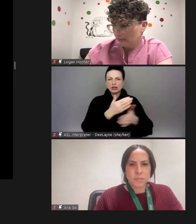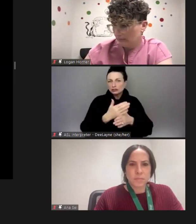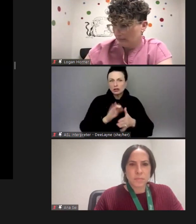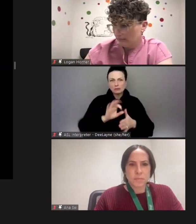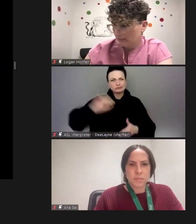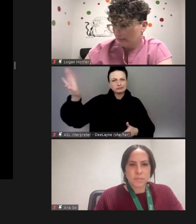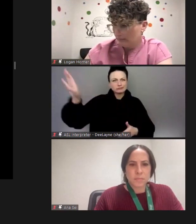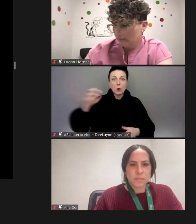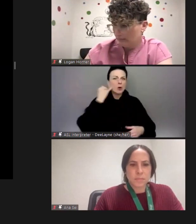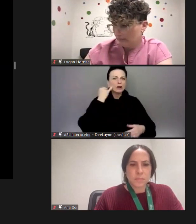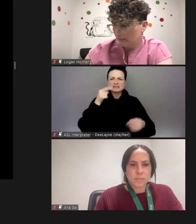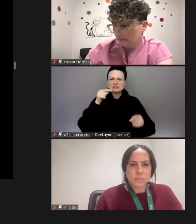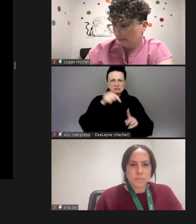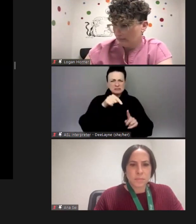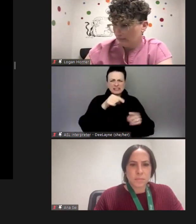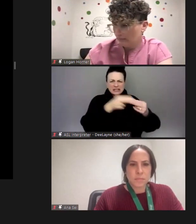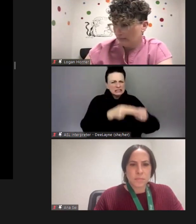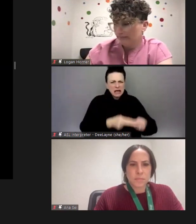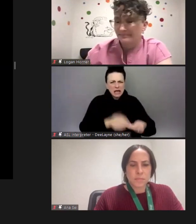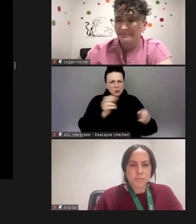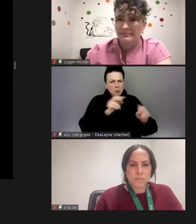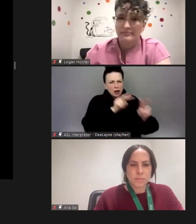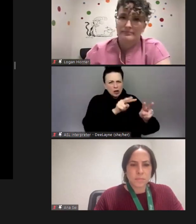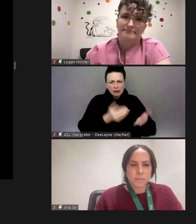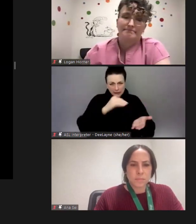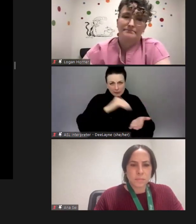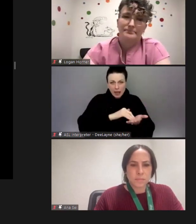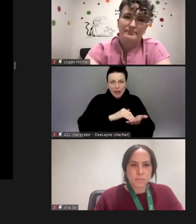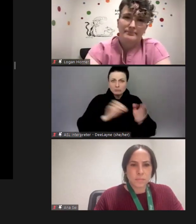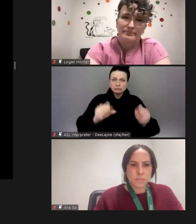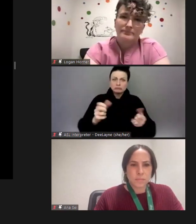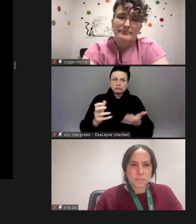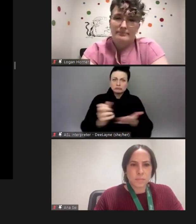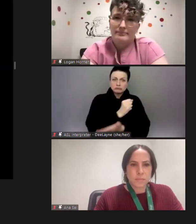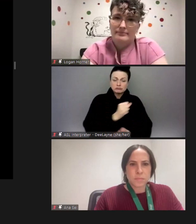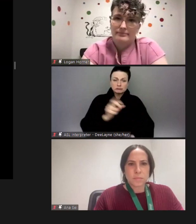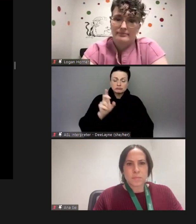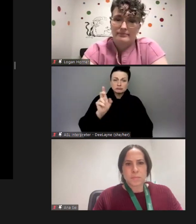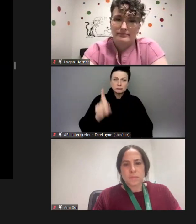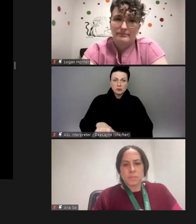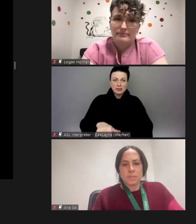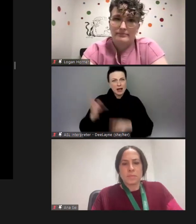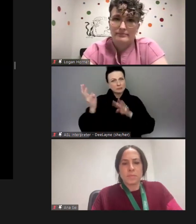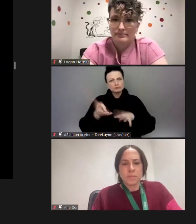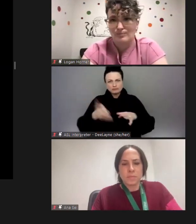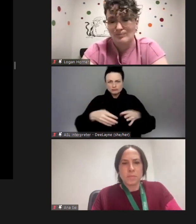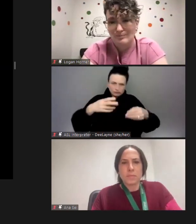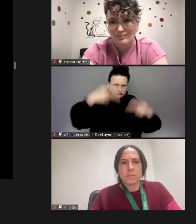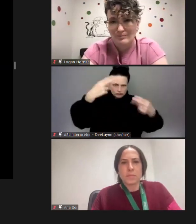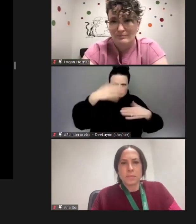want to look at again um you can just